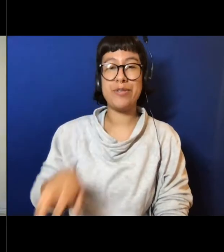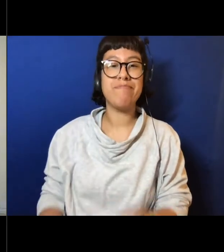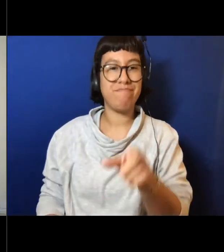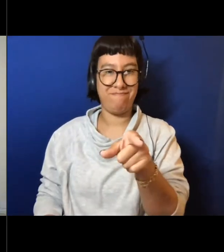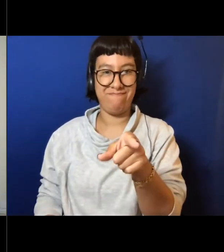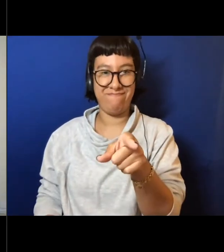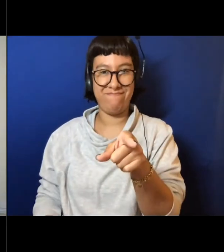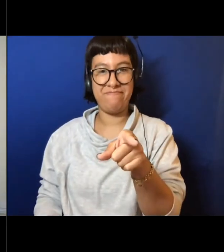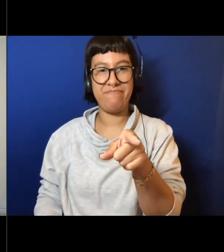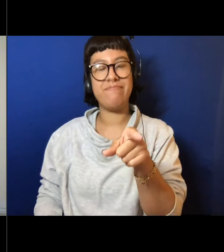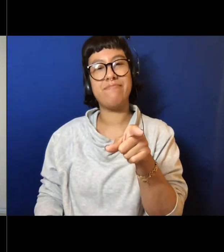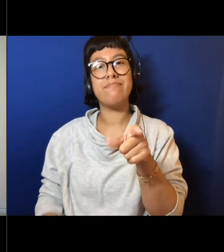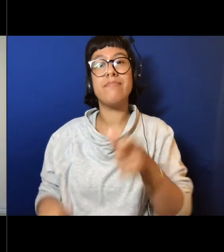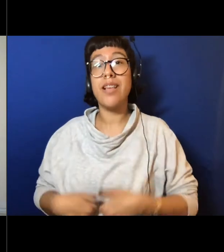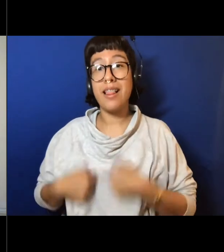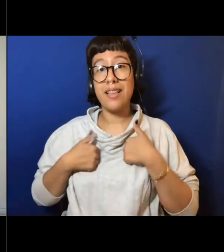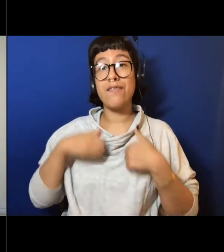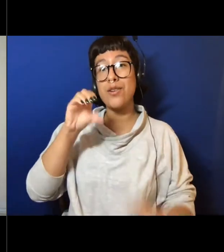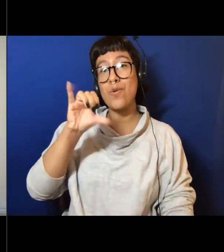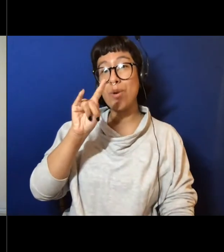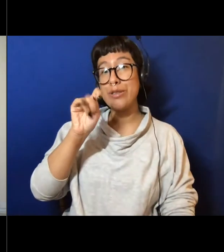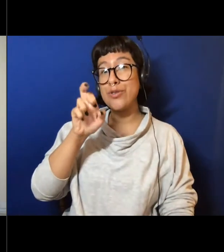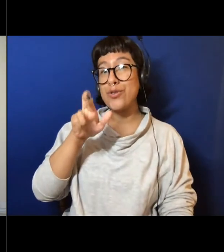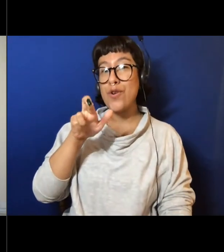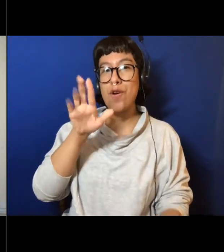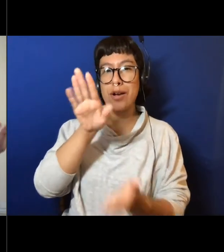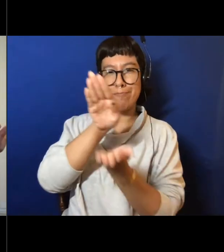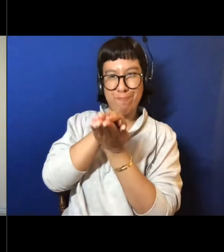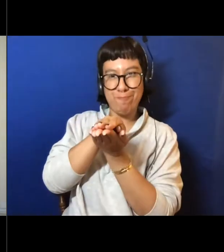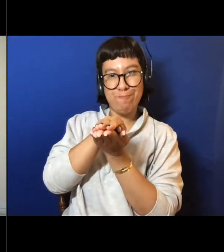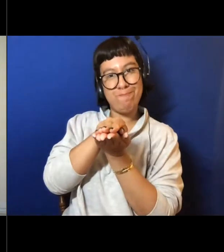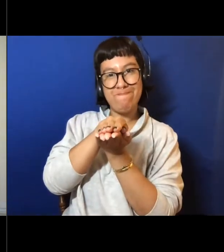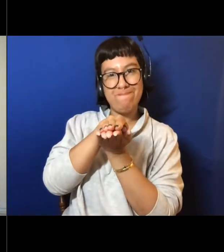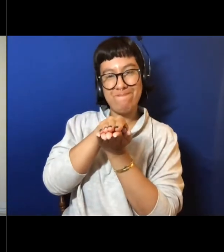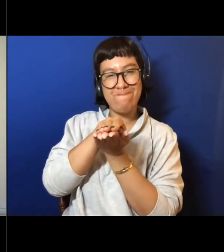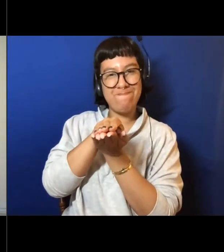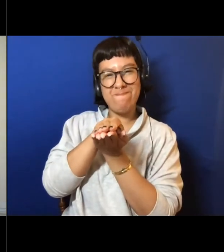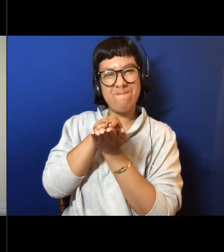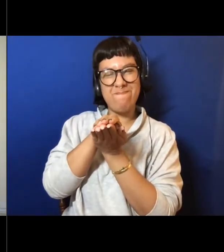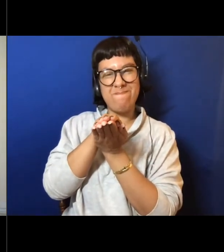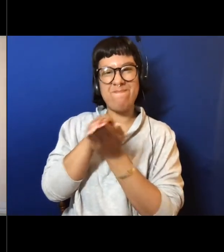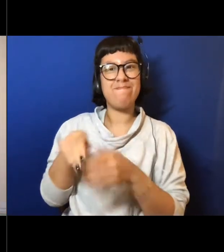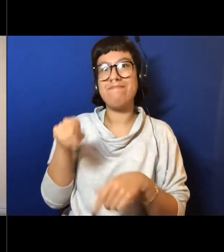We have a living oyster right here and it's clamped up very tightly because he's out of water, or she.